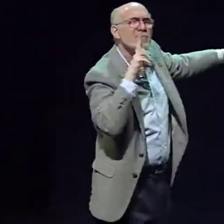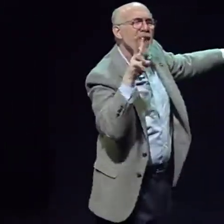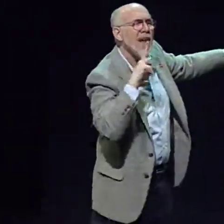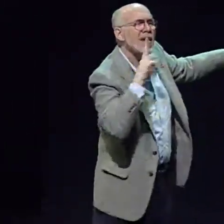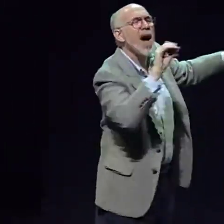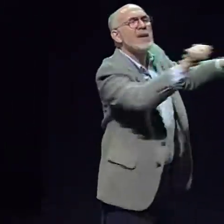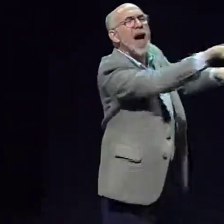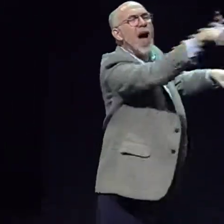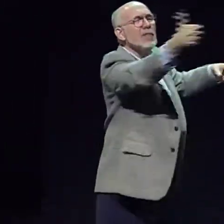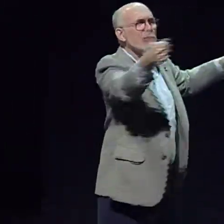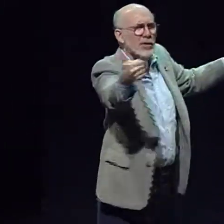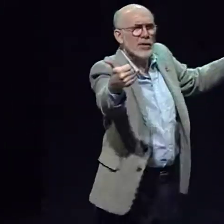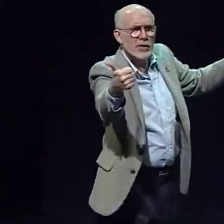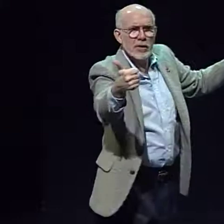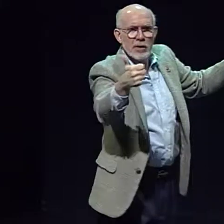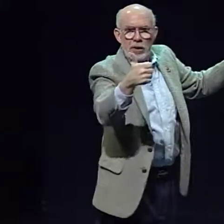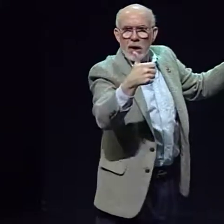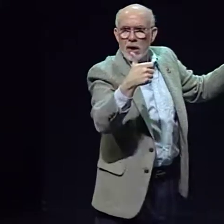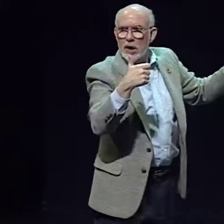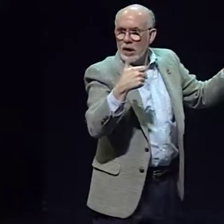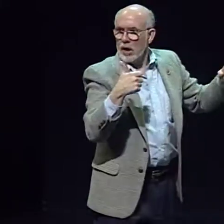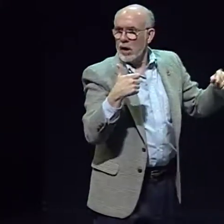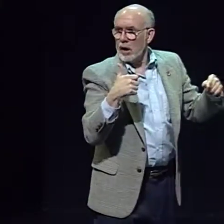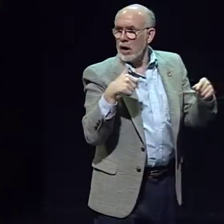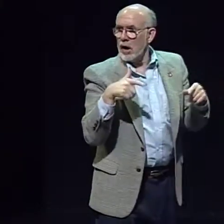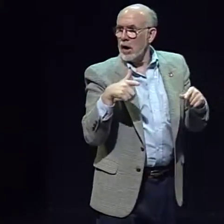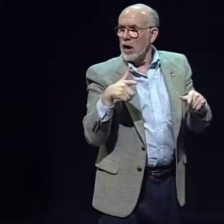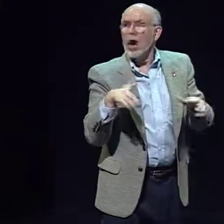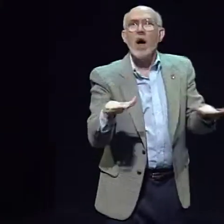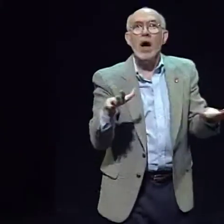"YOU MUST BE JUST LIKE CLAYTON VALLI," AND OTHERS.